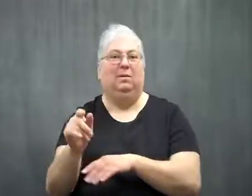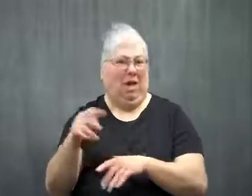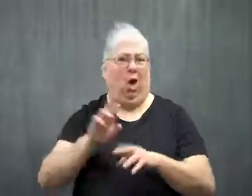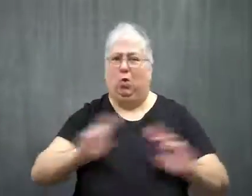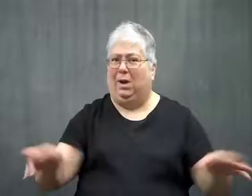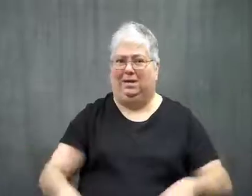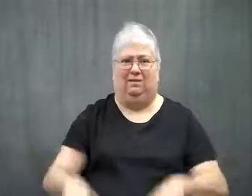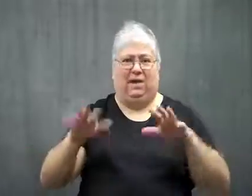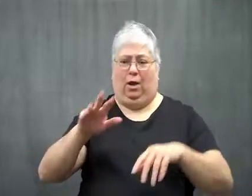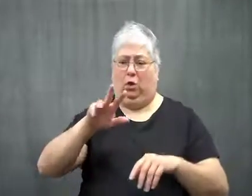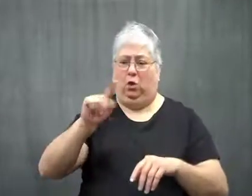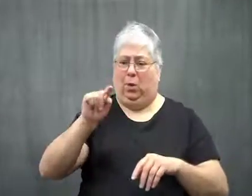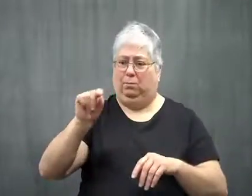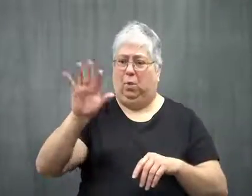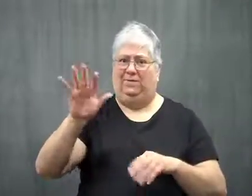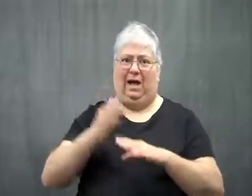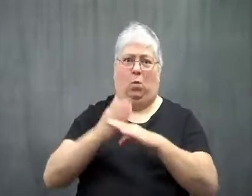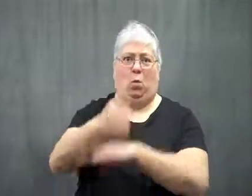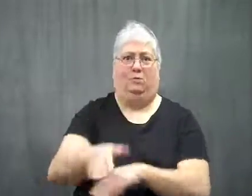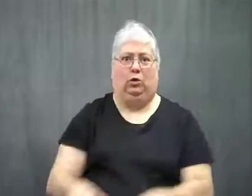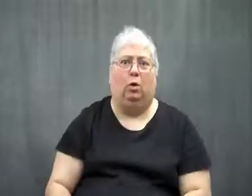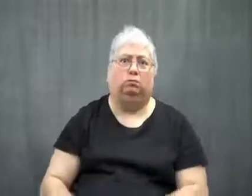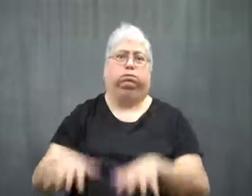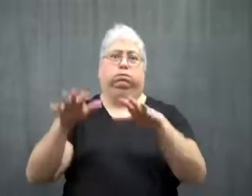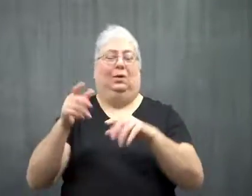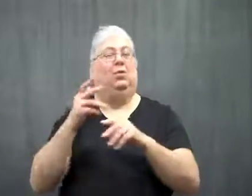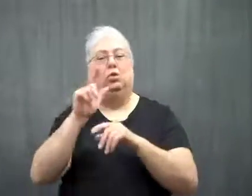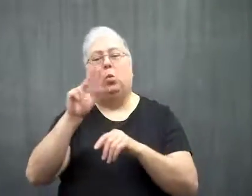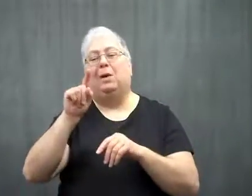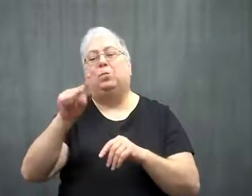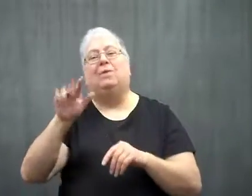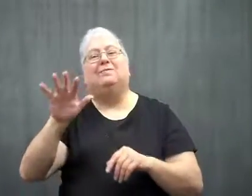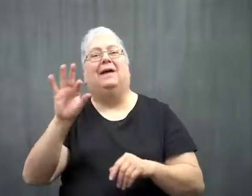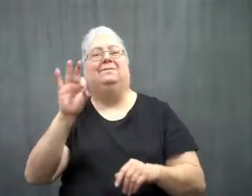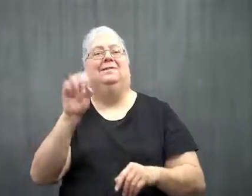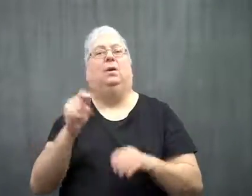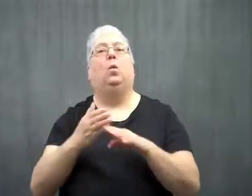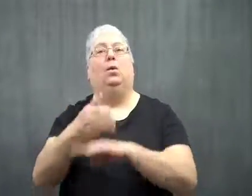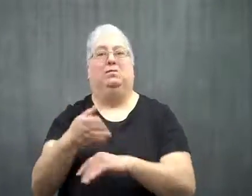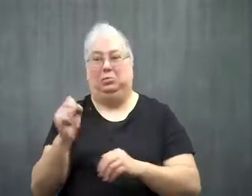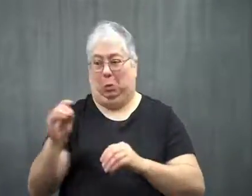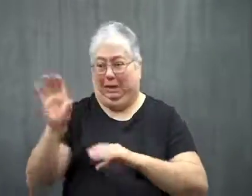The river has already gone 31.5 feet over flood stage.